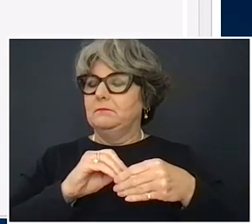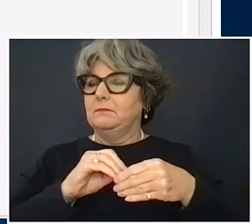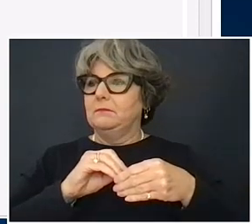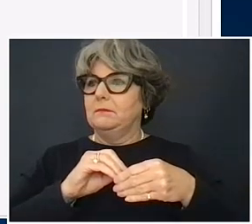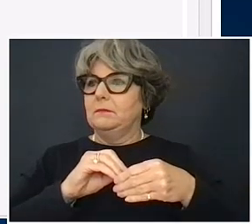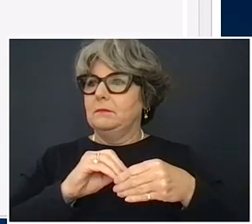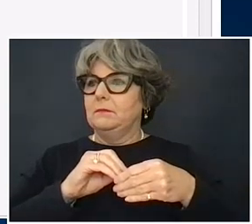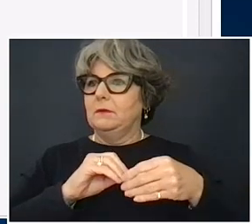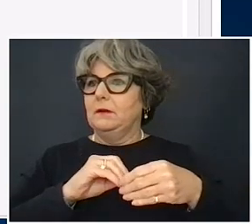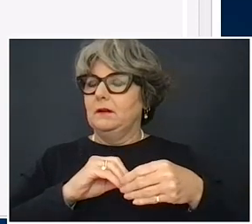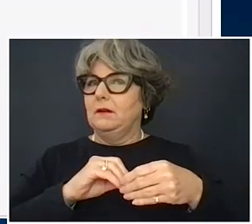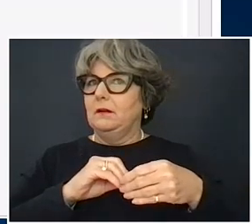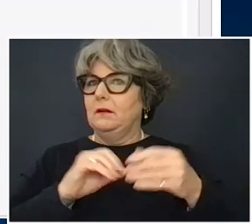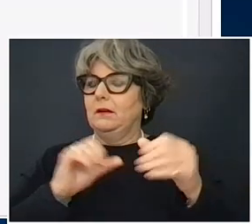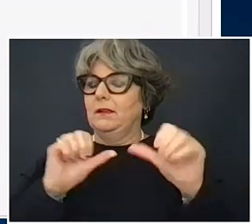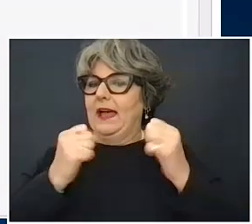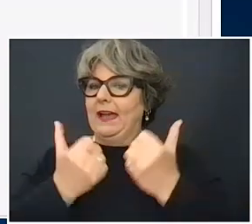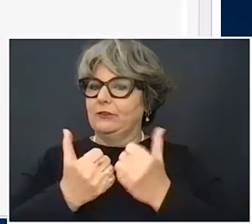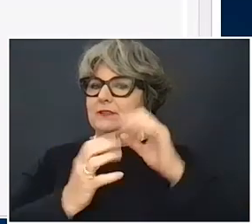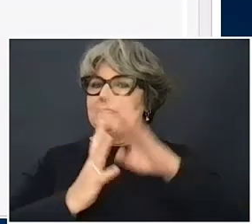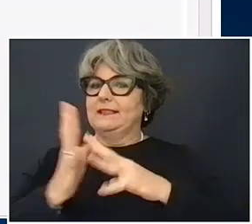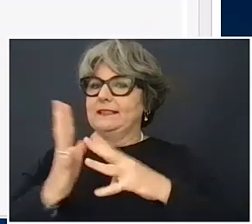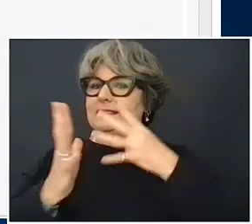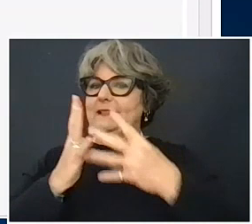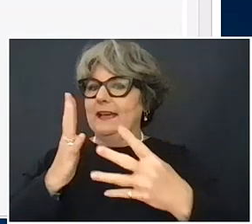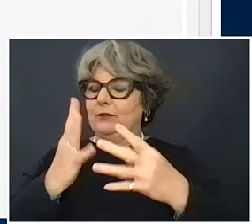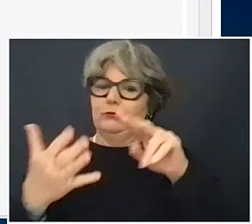schedules to review those. And that's what I wanted to make the